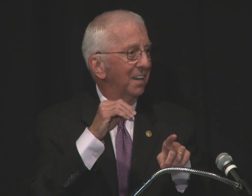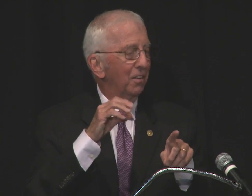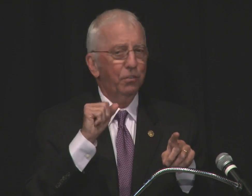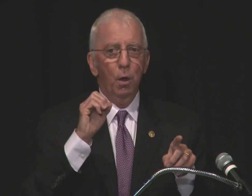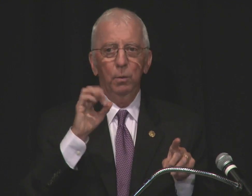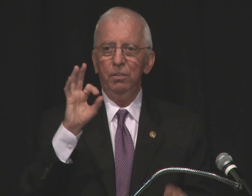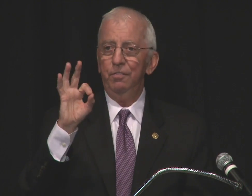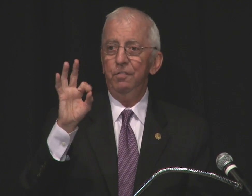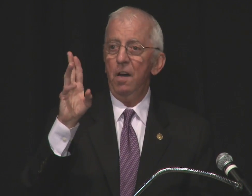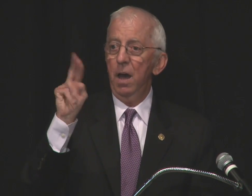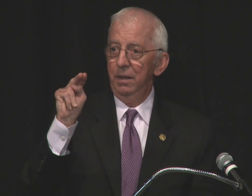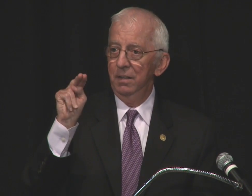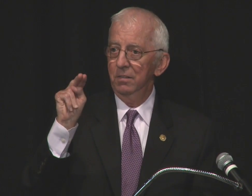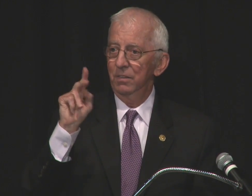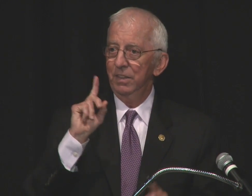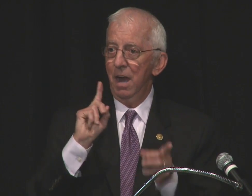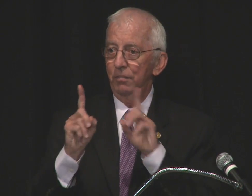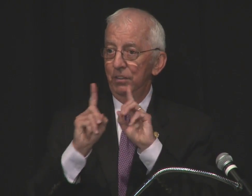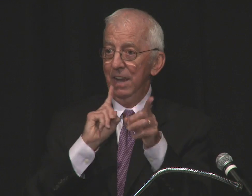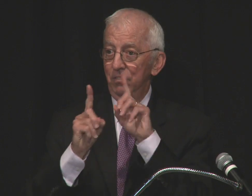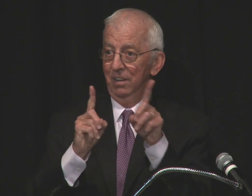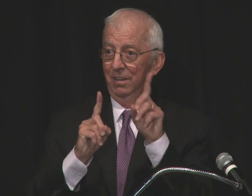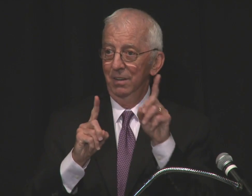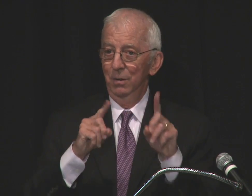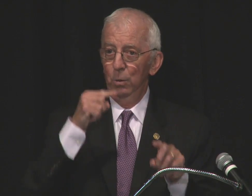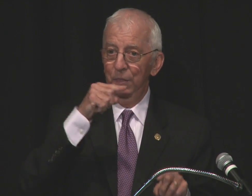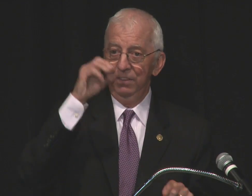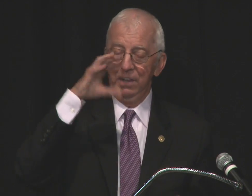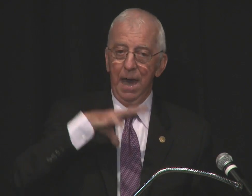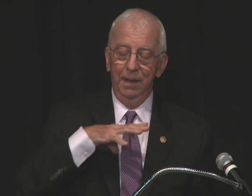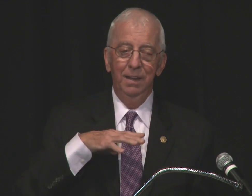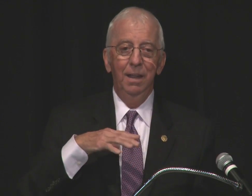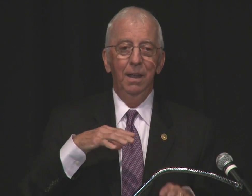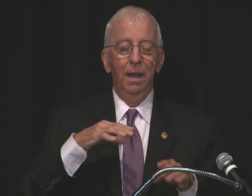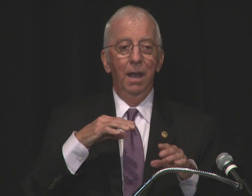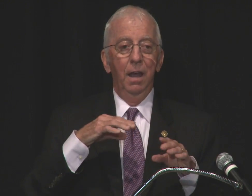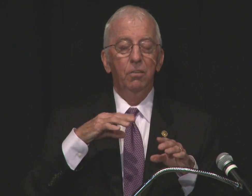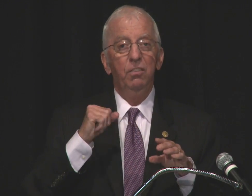And so it was fun conversation with this guy.